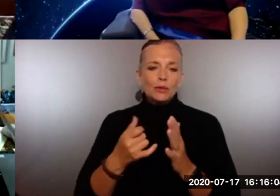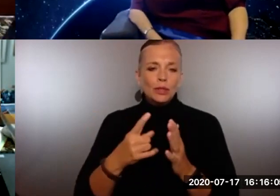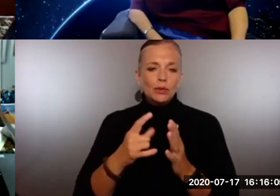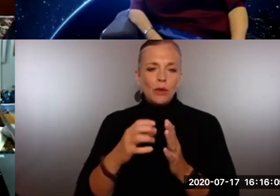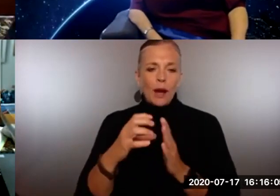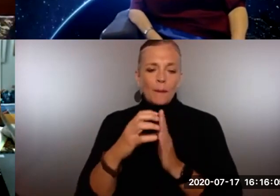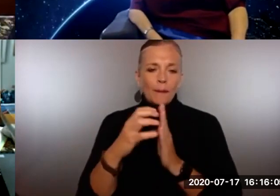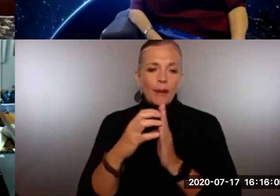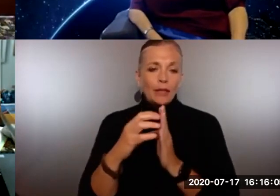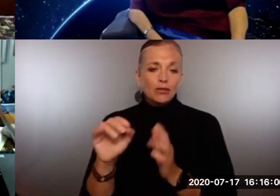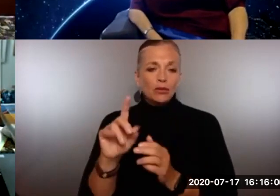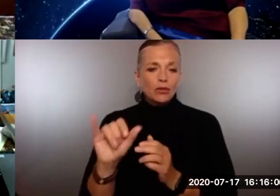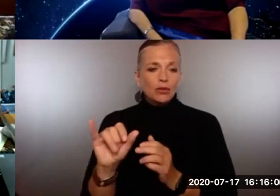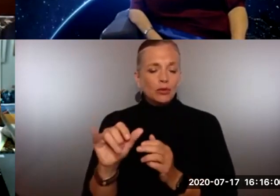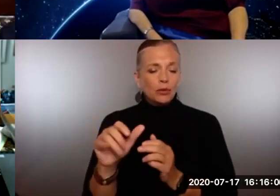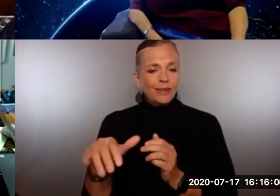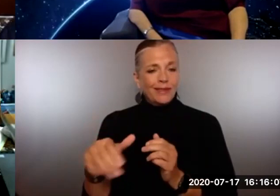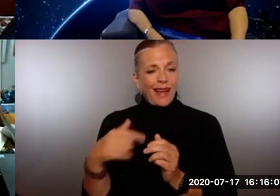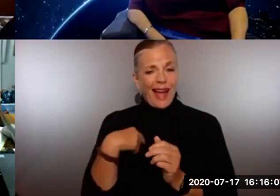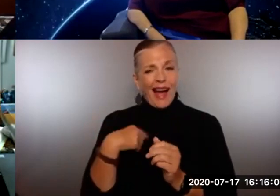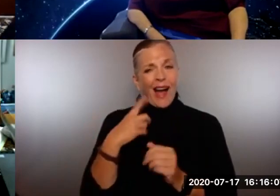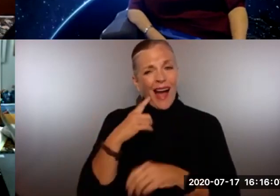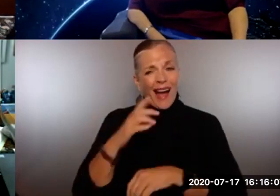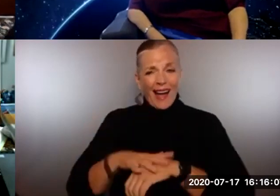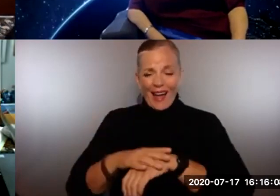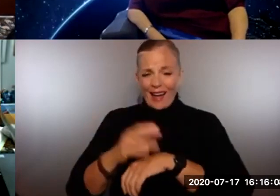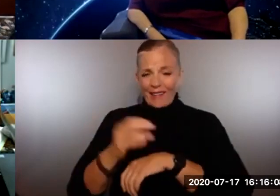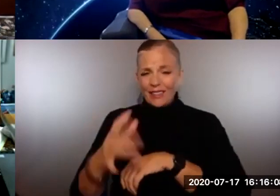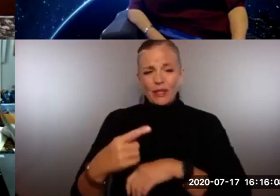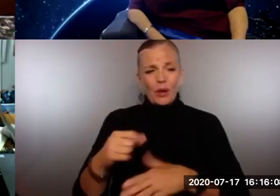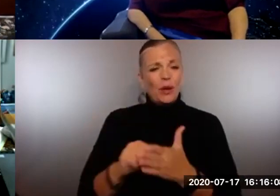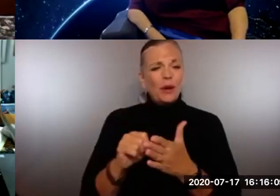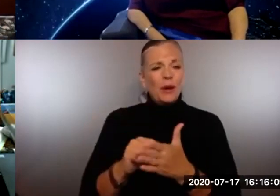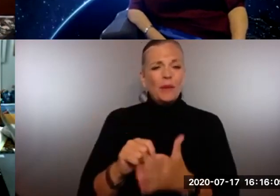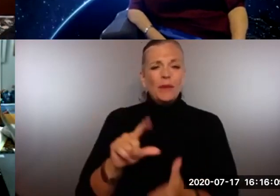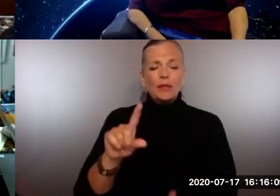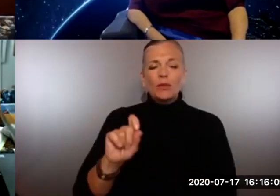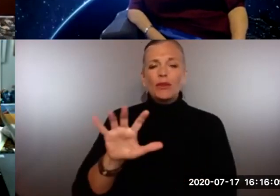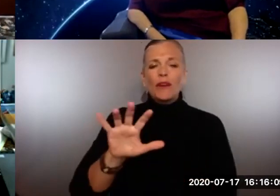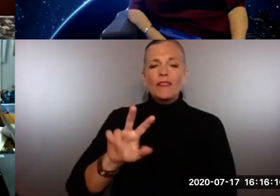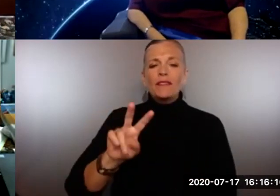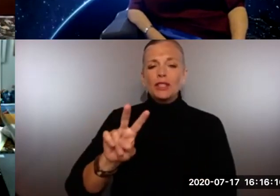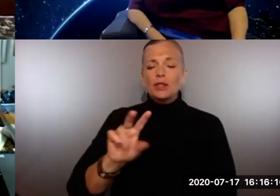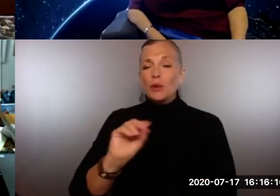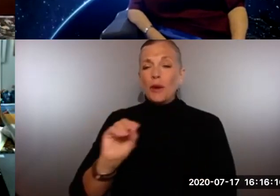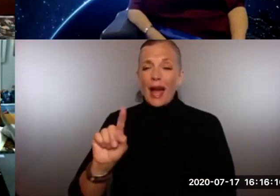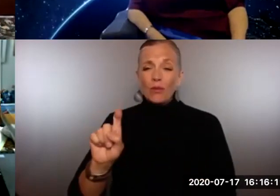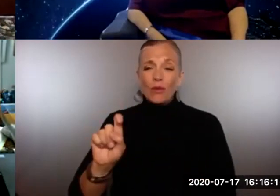Judy, I have to tell you that pages 152 and 153 in your book